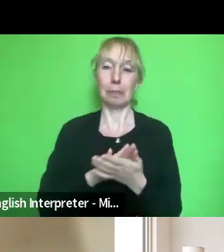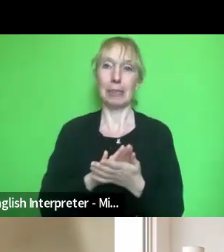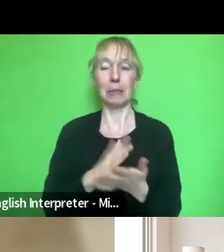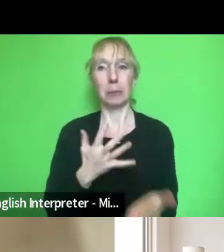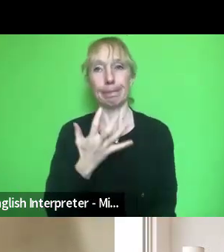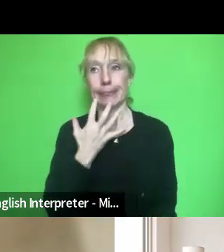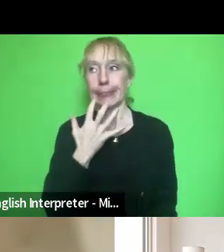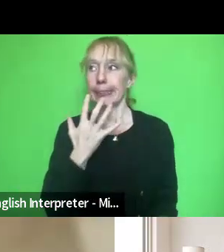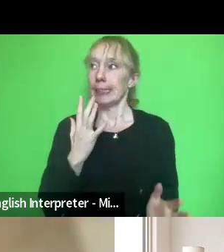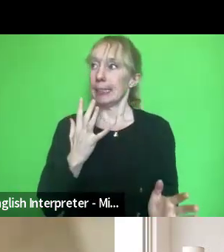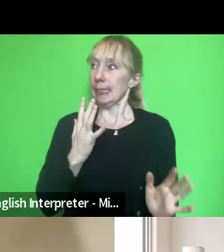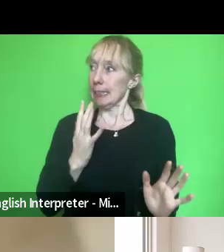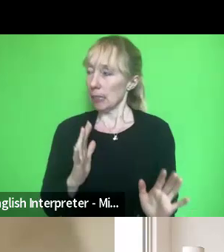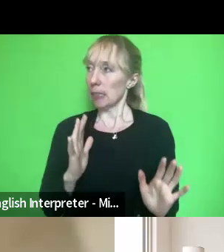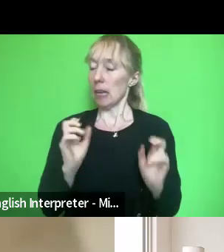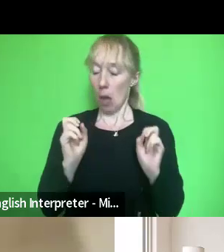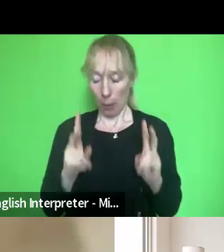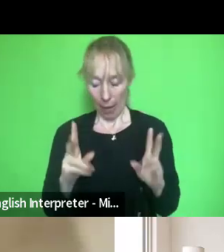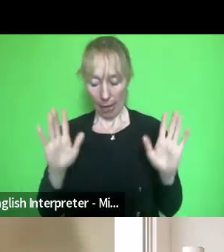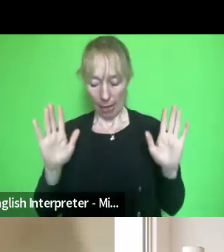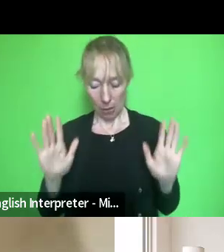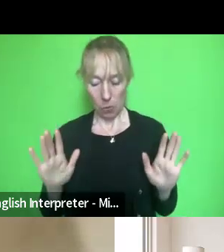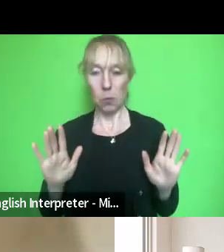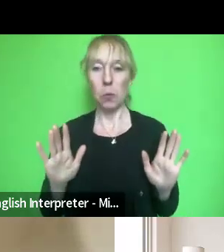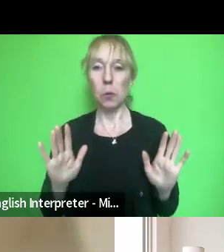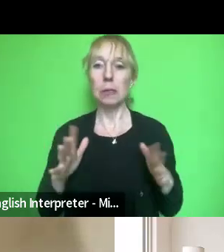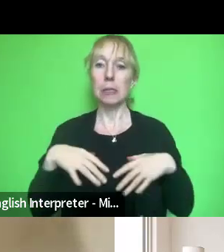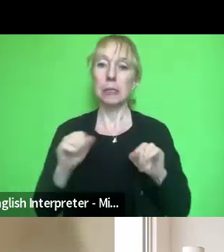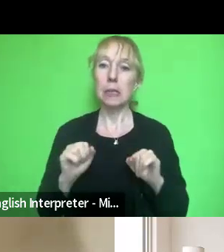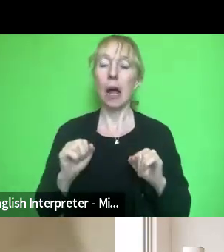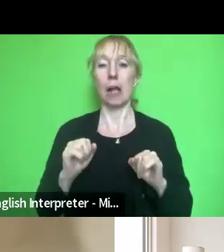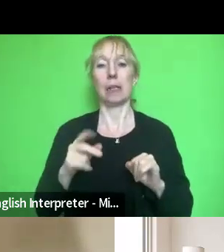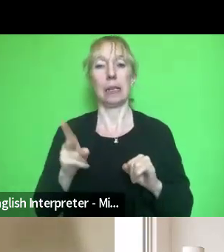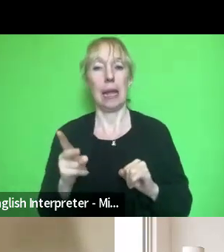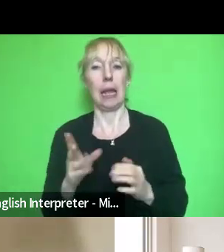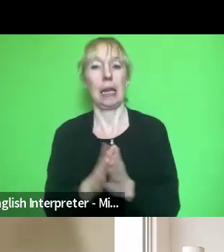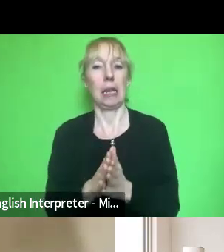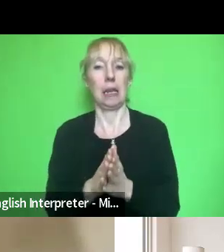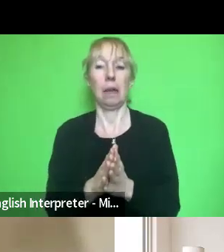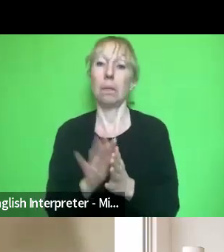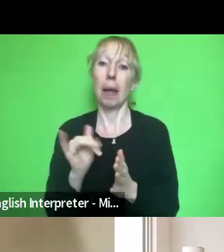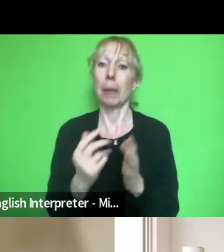or looking for then ways in which you you know, seeing that as an opportunity to look at other ways of how you